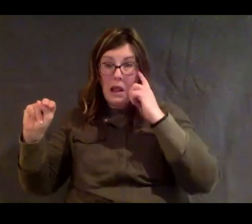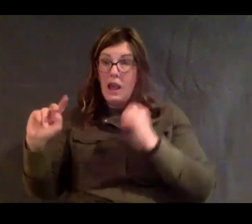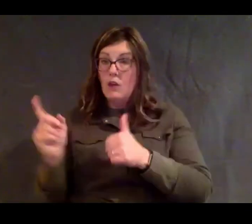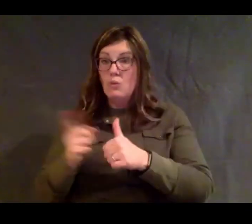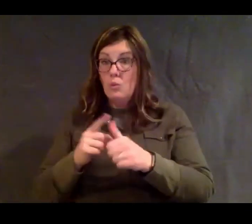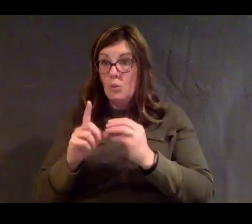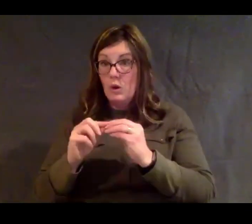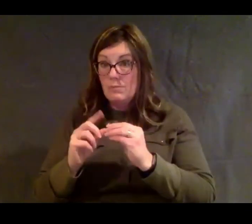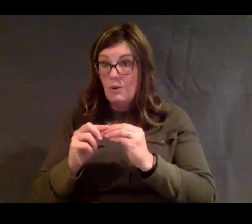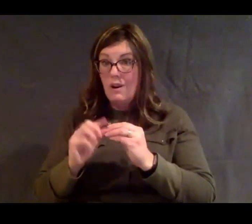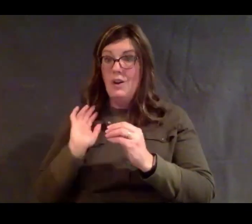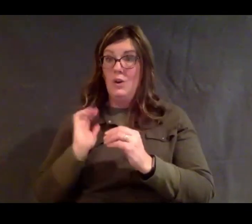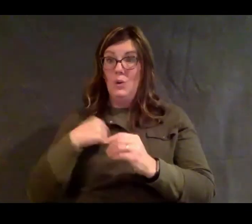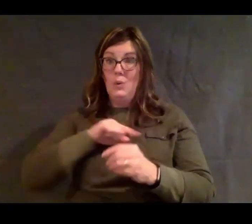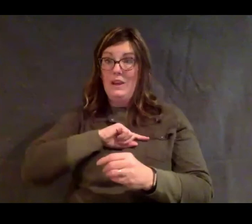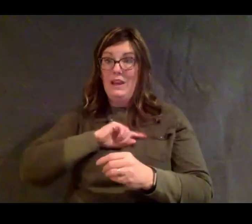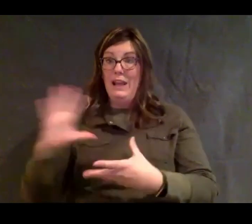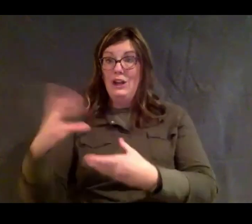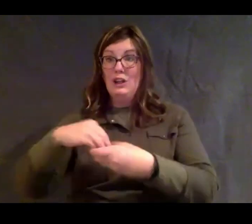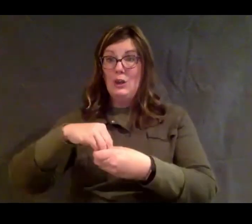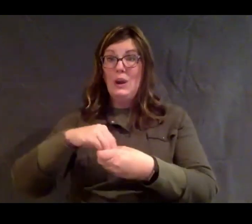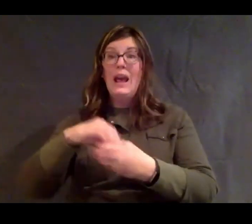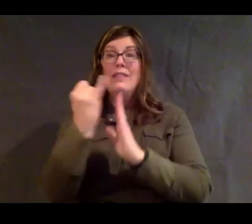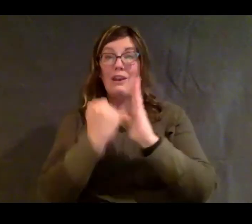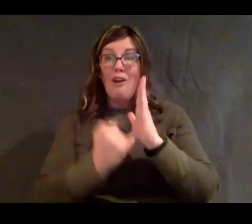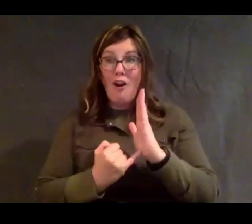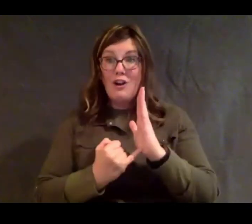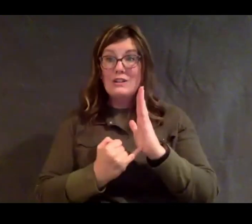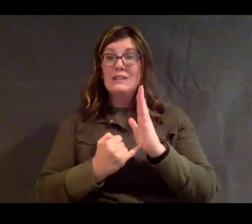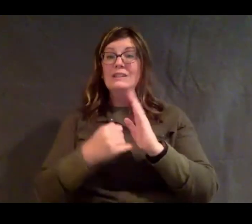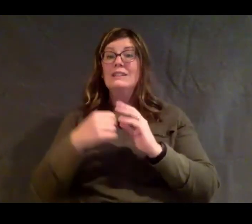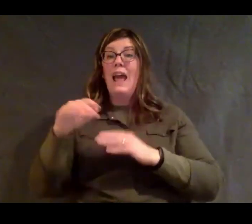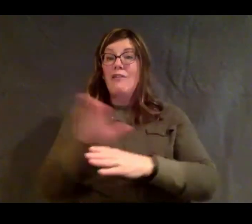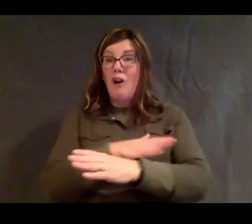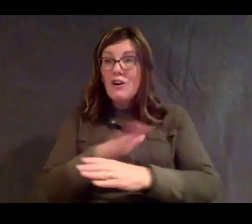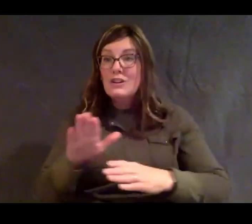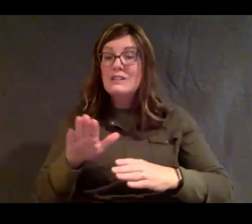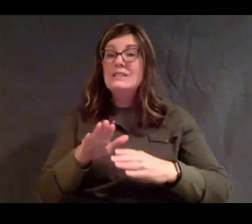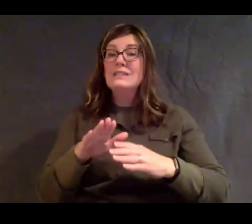artists and the arts in our advocacy there's people who like me who like to give talks and